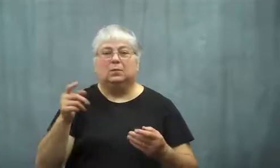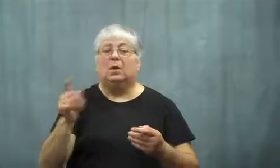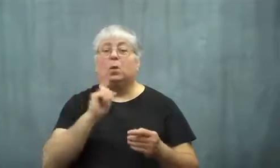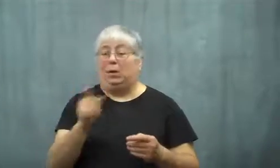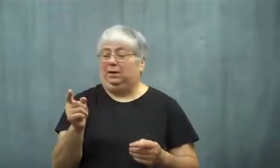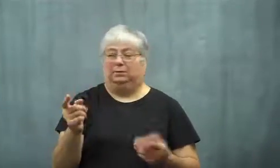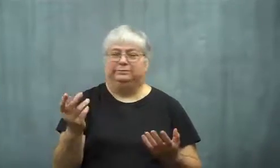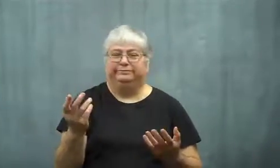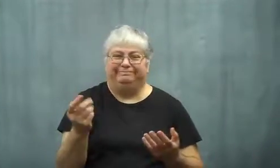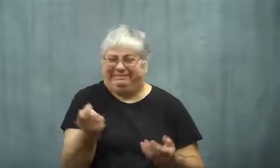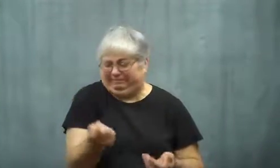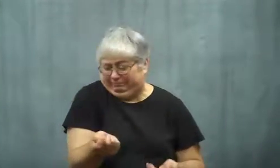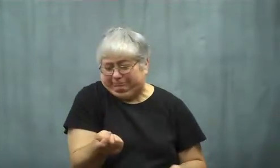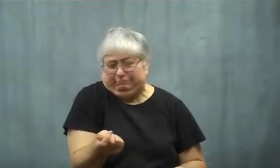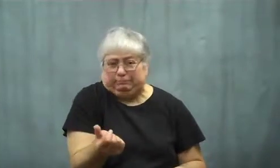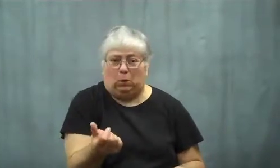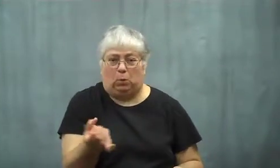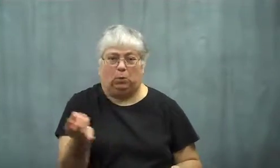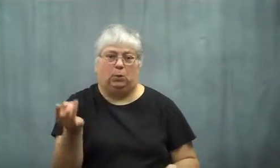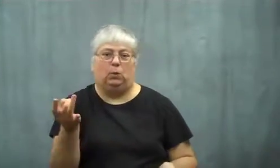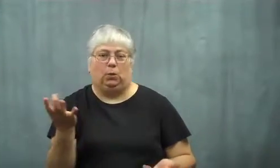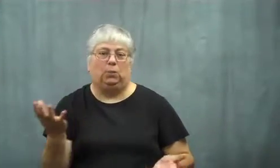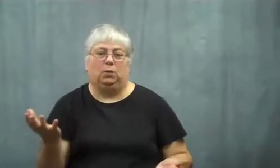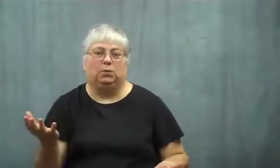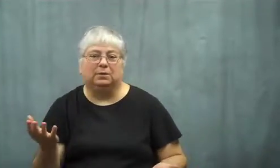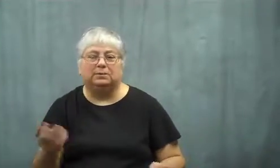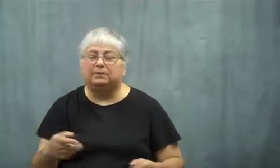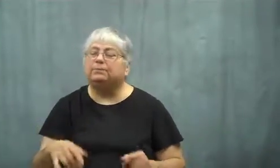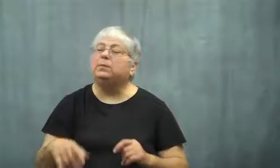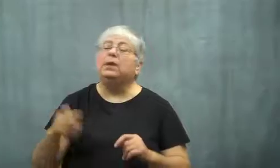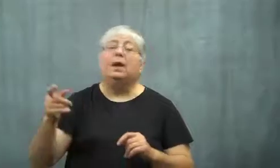It's a very small amount.